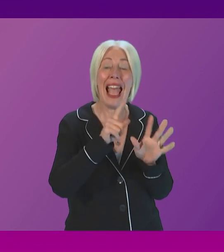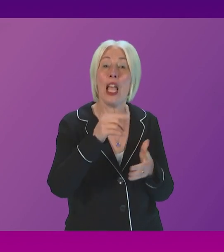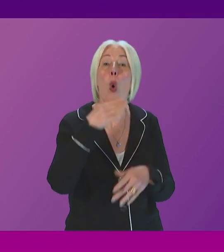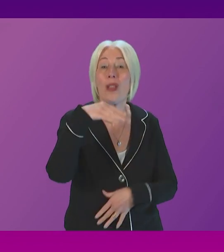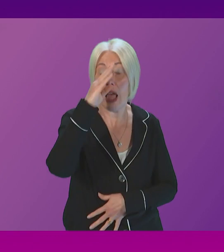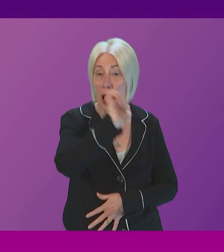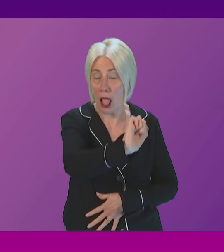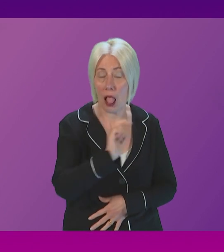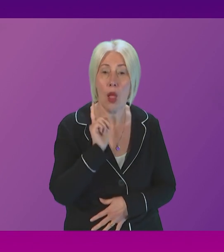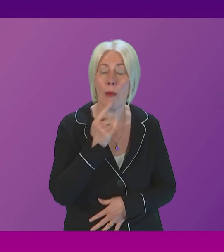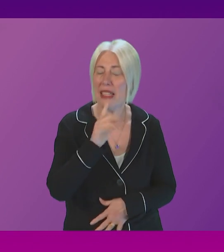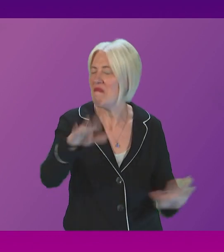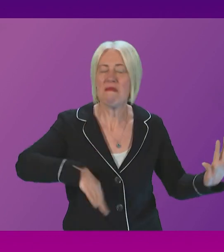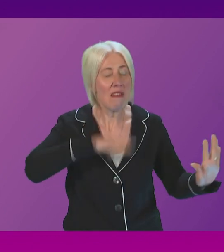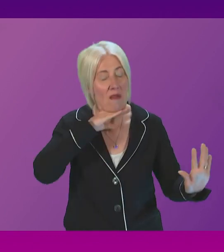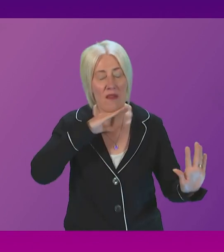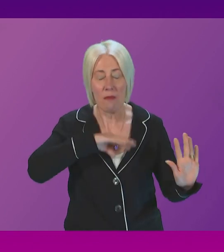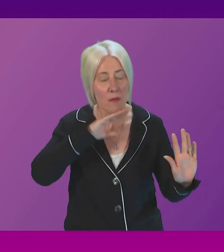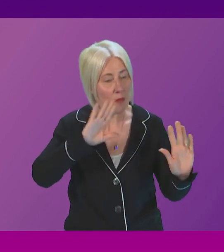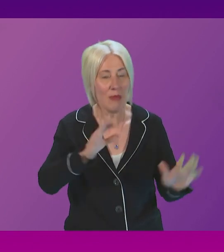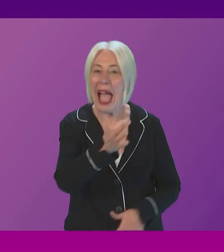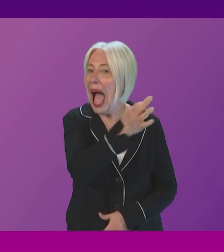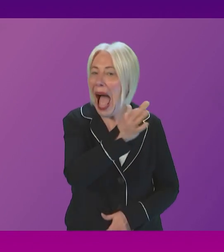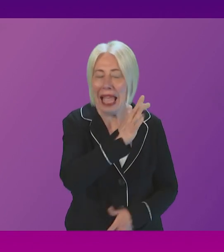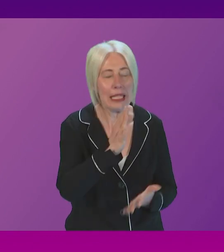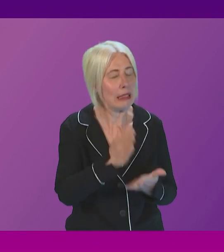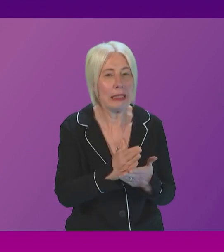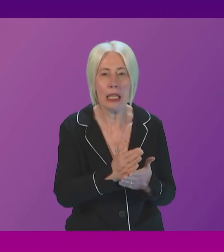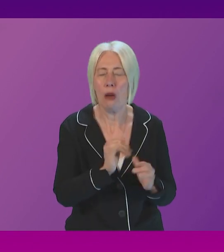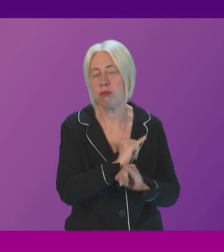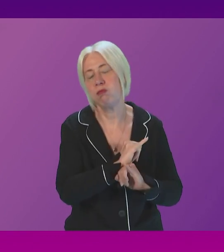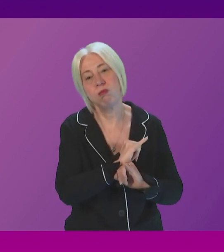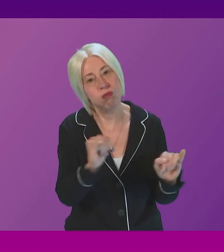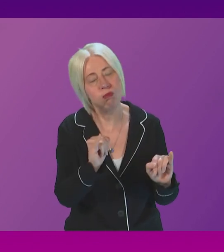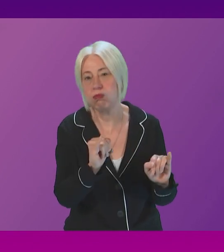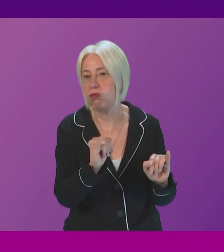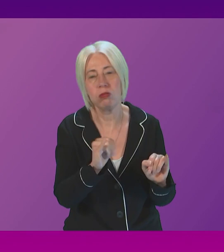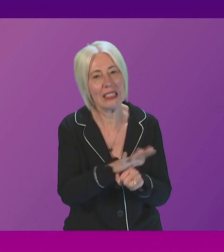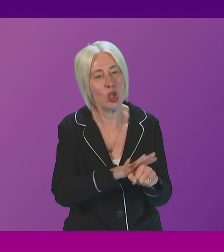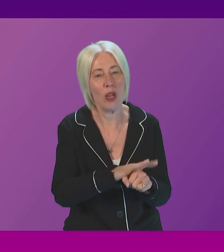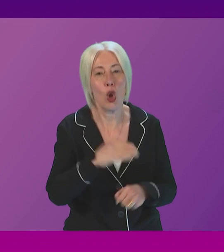“Enough is enough. The island is in such a terrible way. Hotel bookings